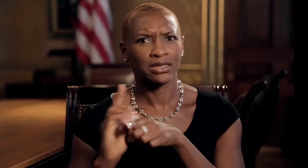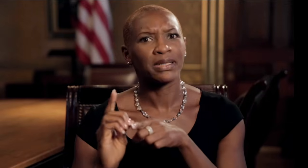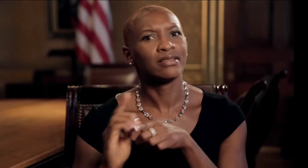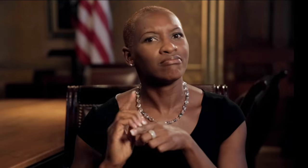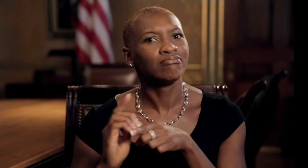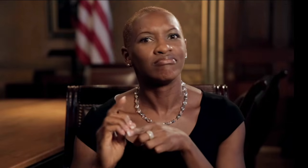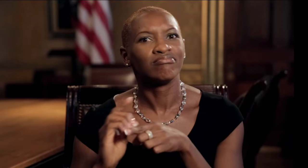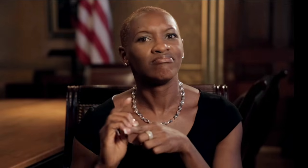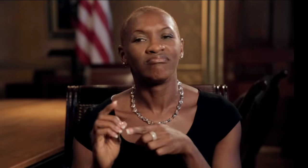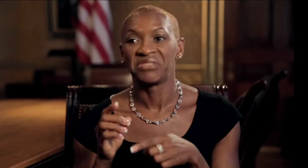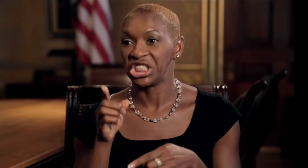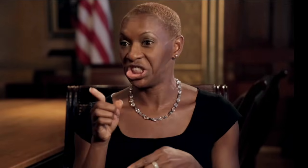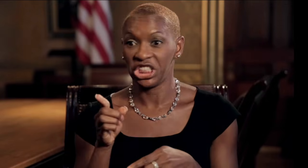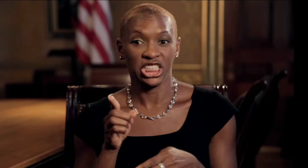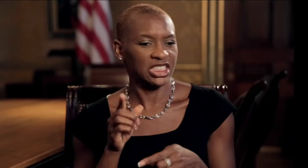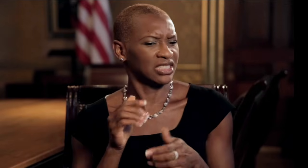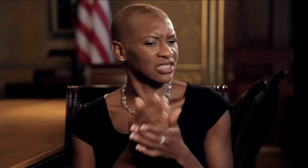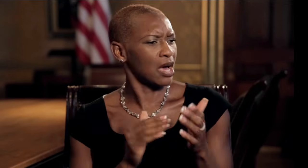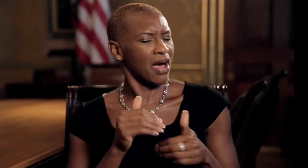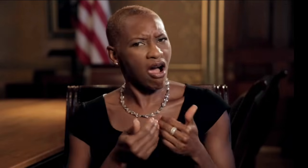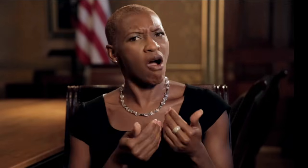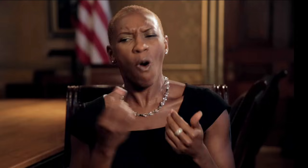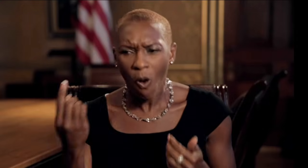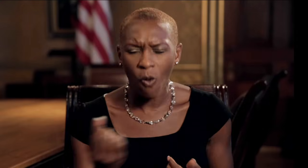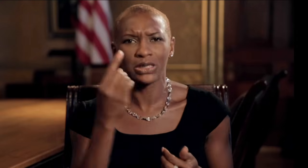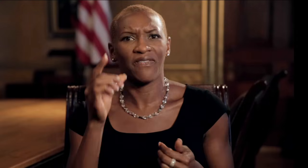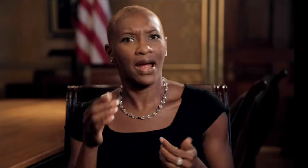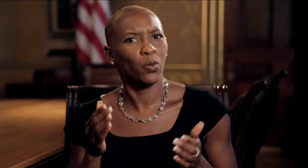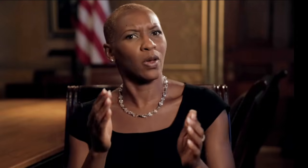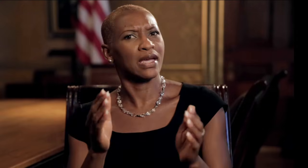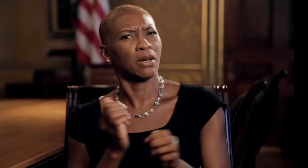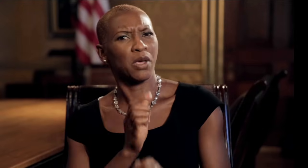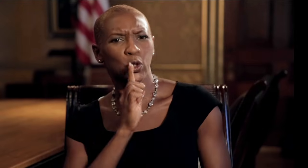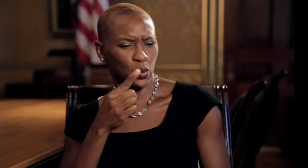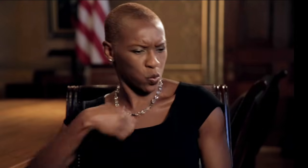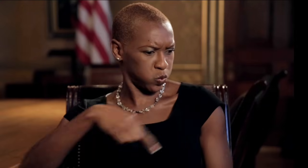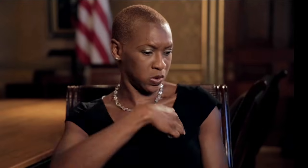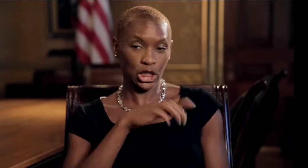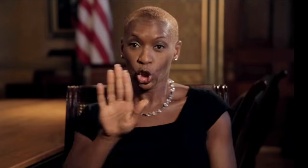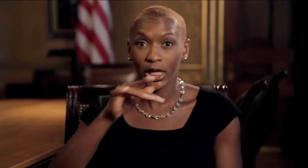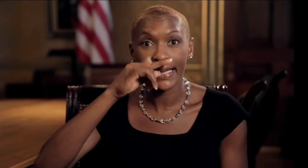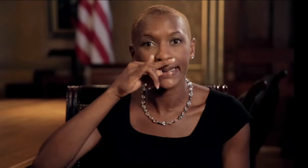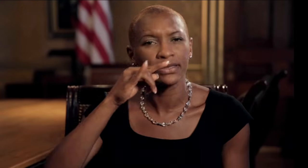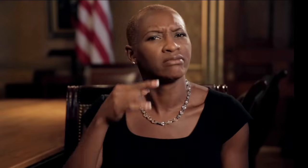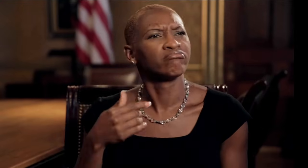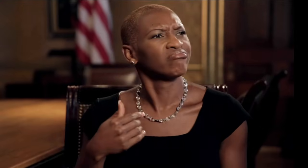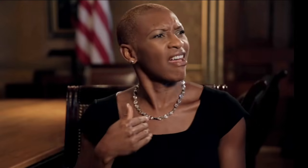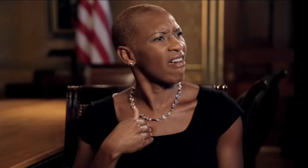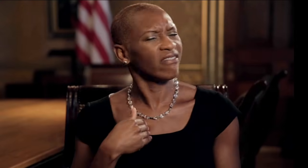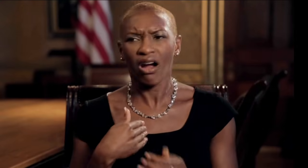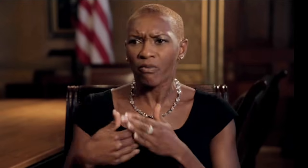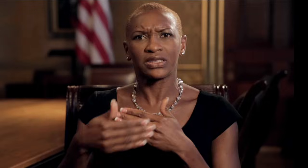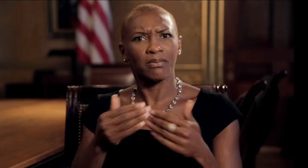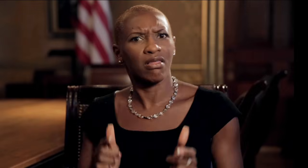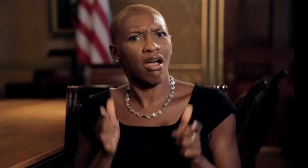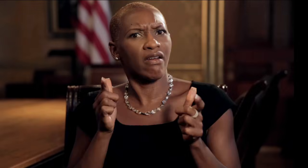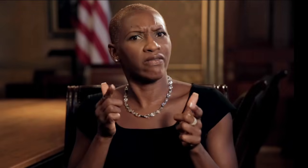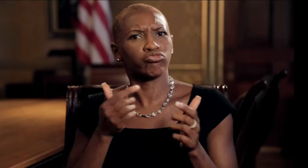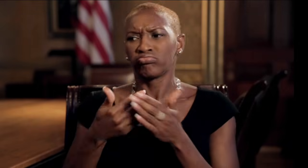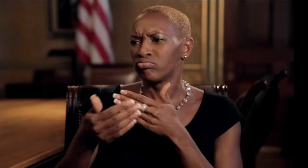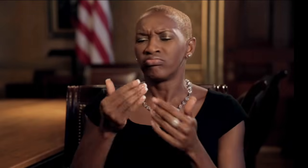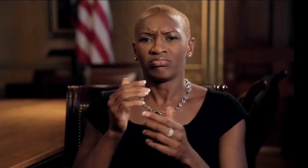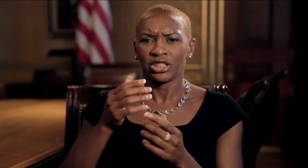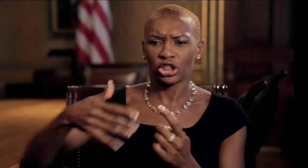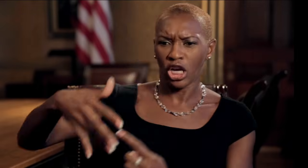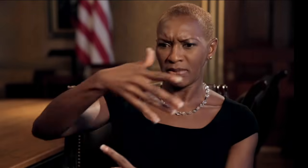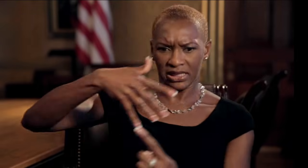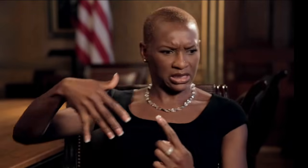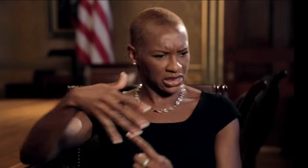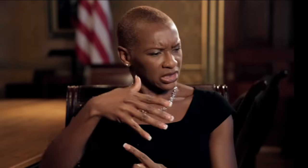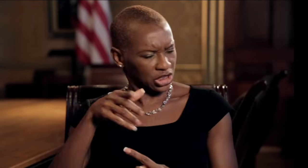very disciplined. She, somehow, always found a way to make sure had a comfortable life in spite of circumstances.